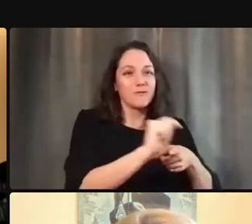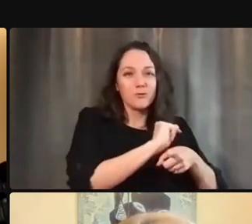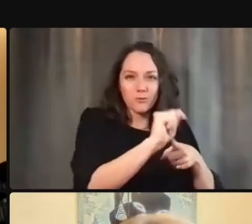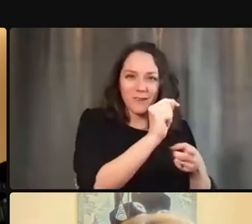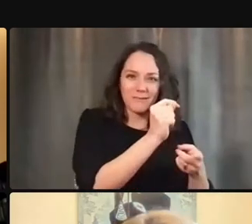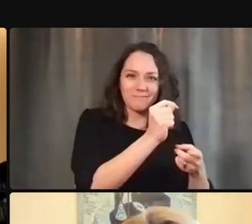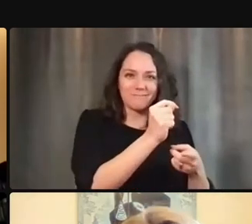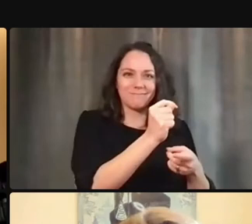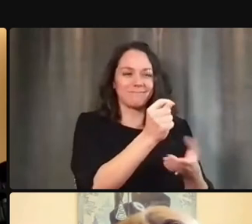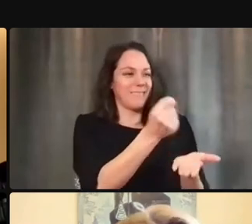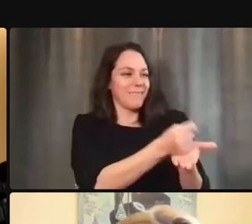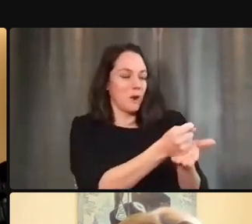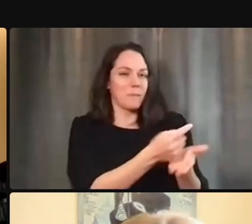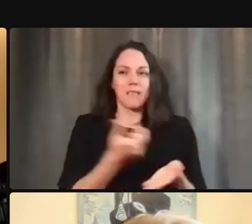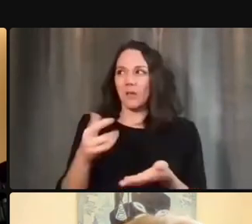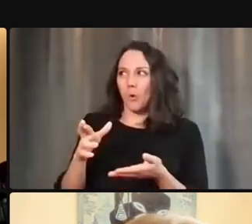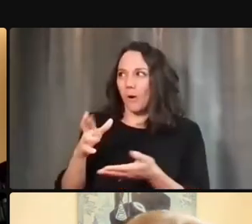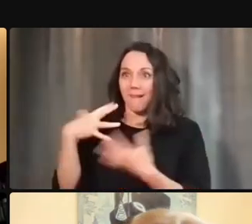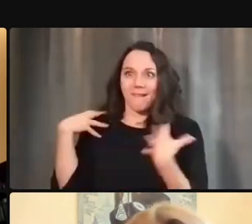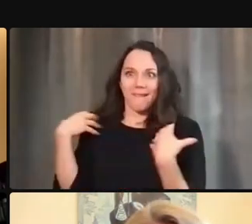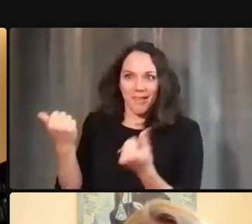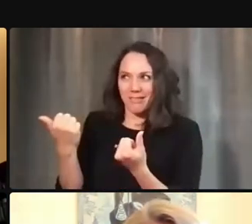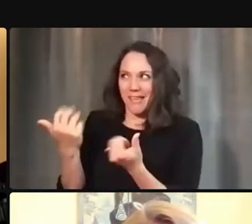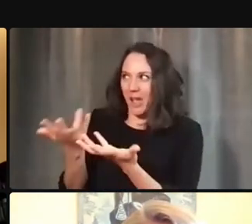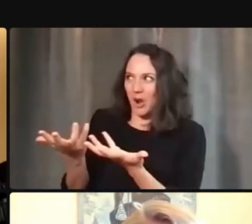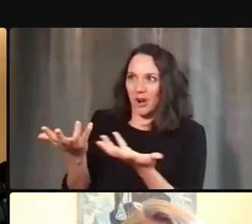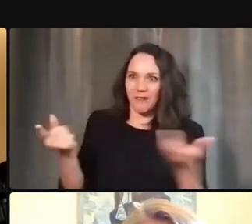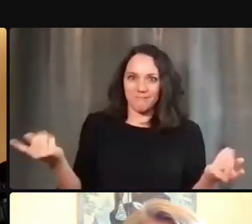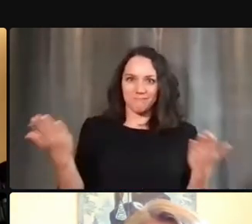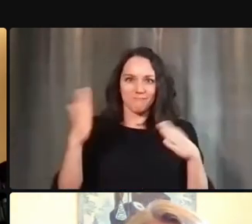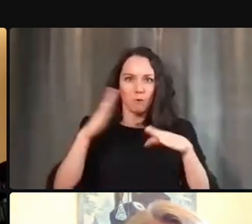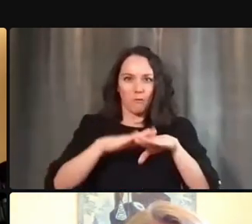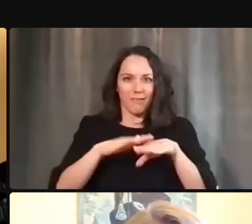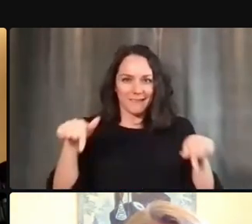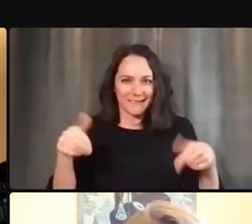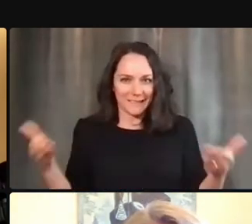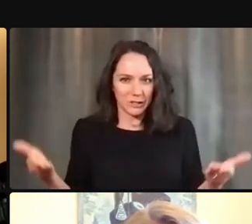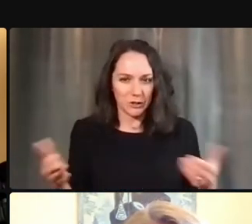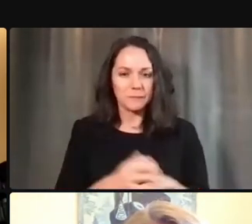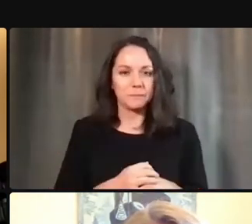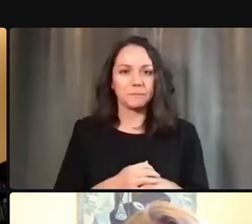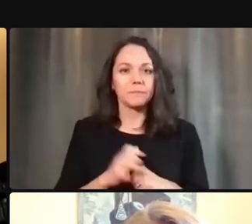And I'm interested how you all would help somebody who wants